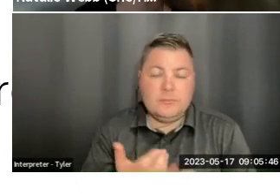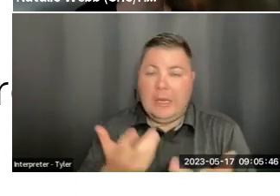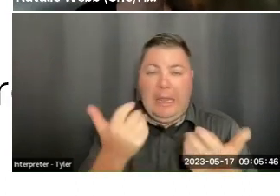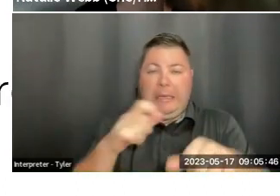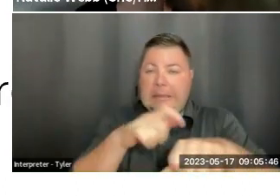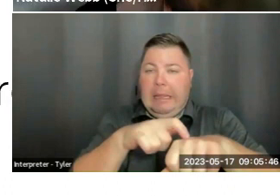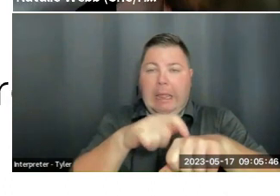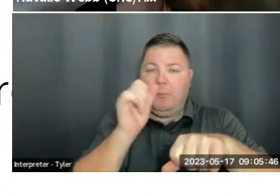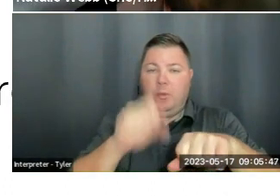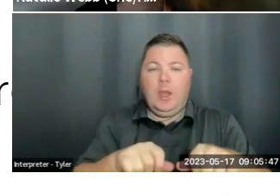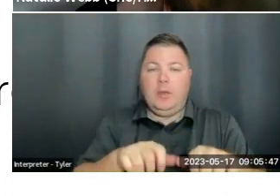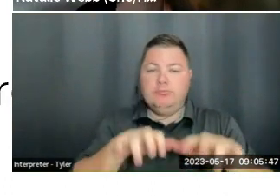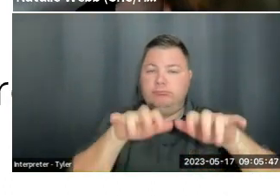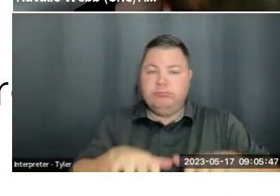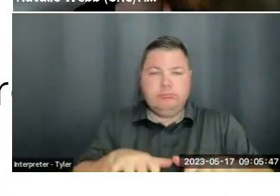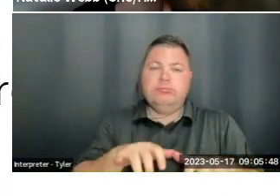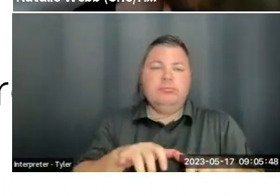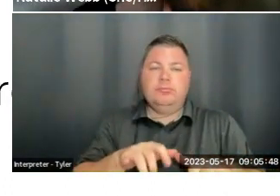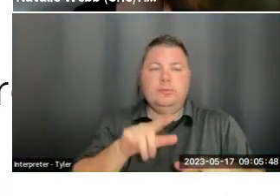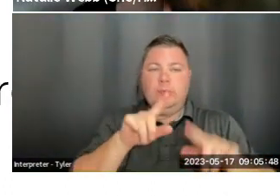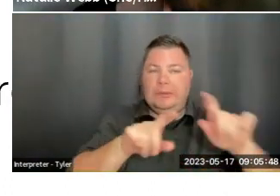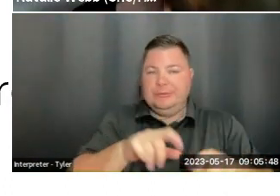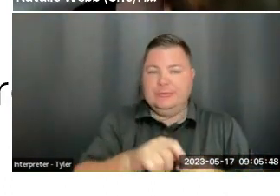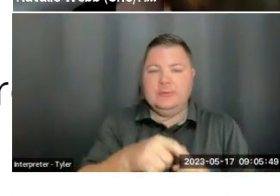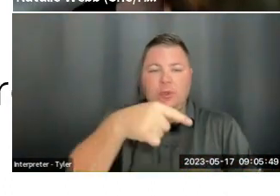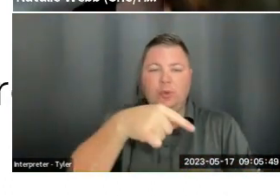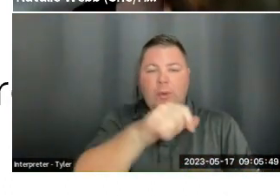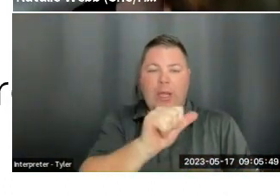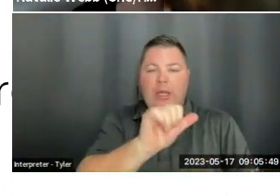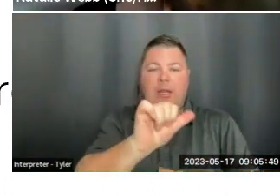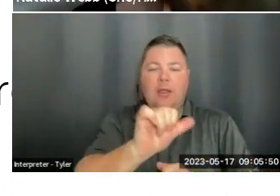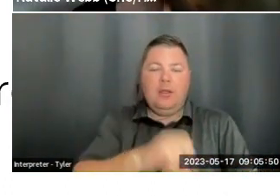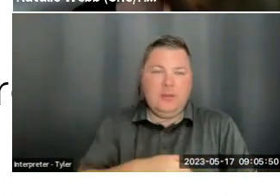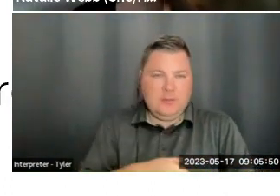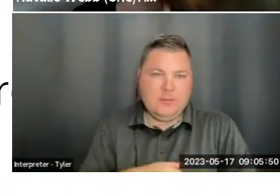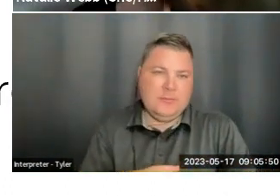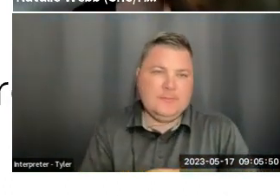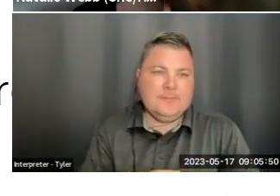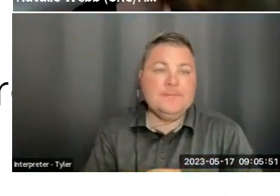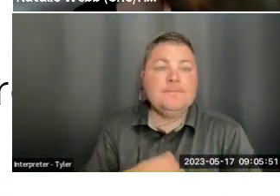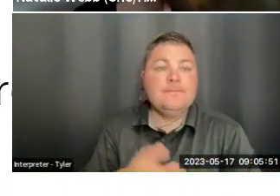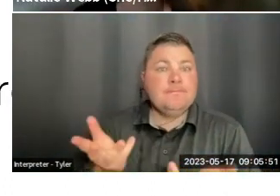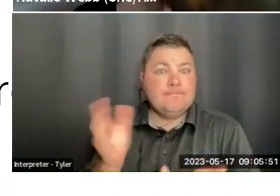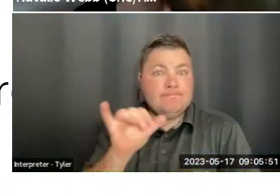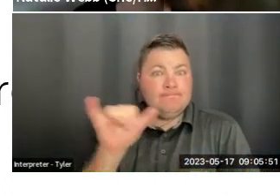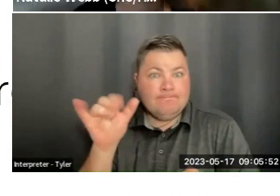end. You are welcome to add those at any time during the webinar.